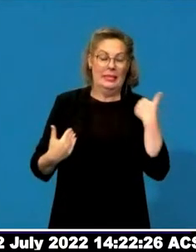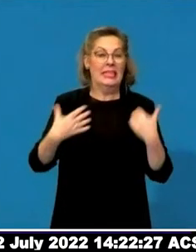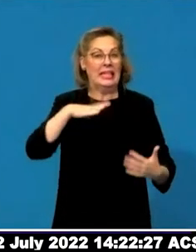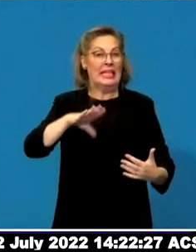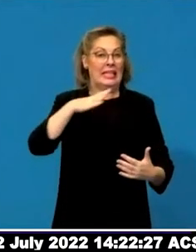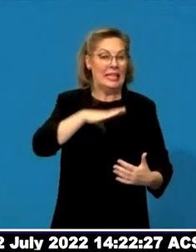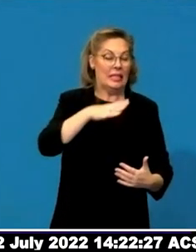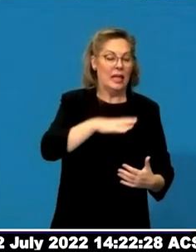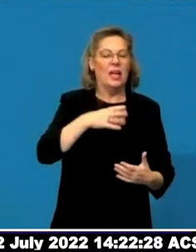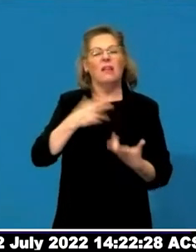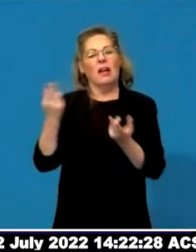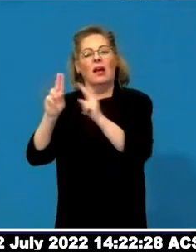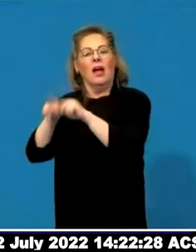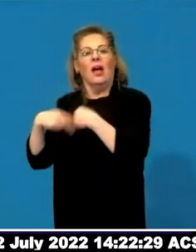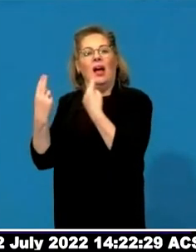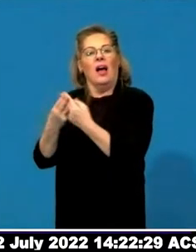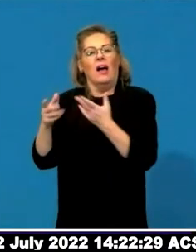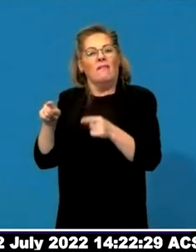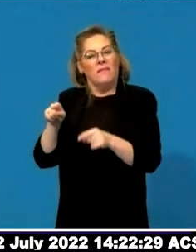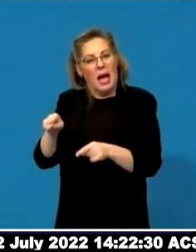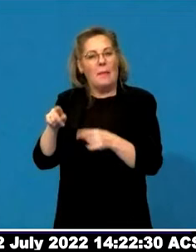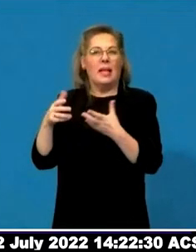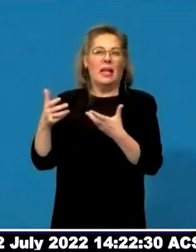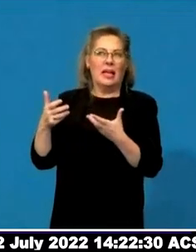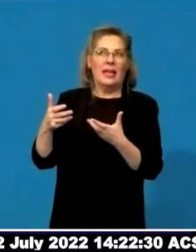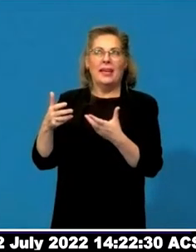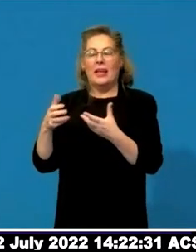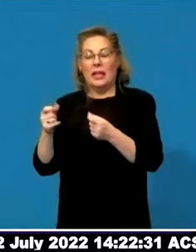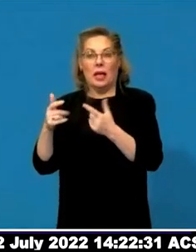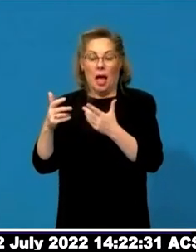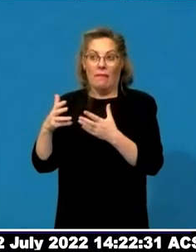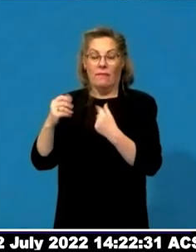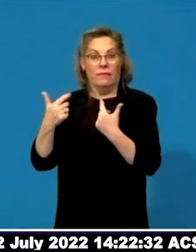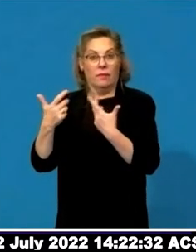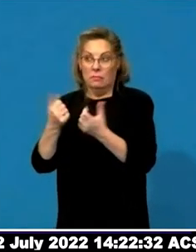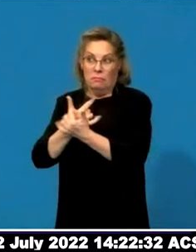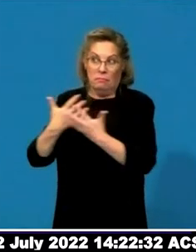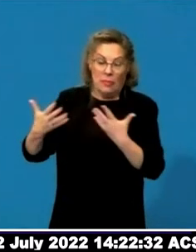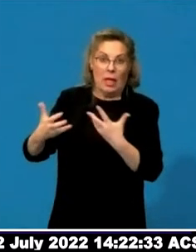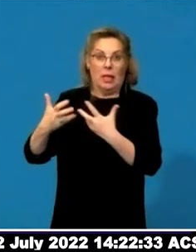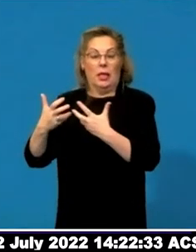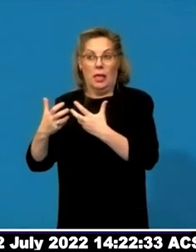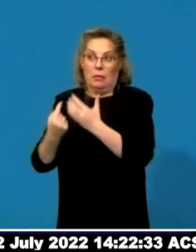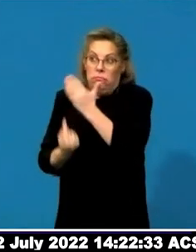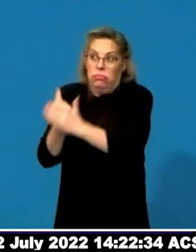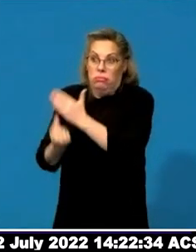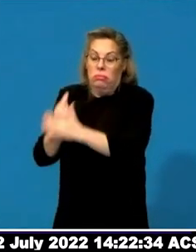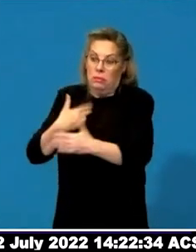I mean, we do respite very differently. We don't just bring someone with a disability in all on their own and put them somewhere.